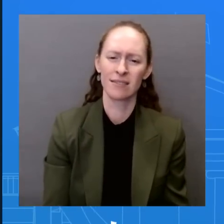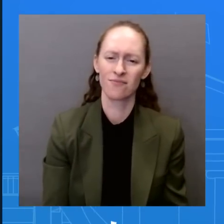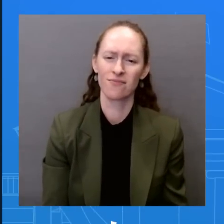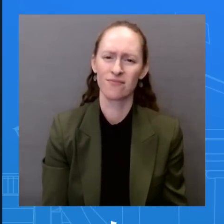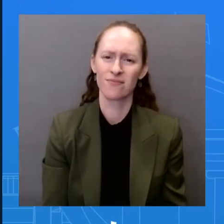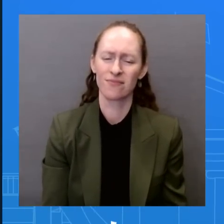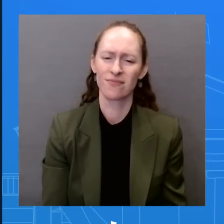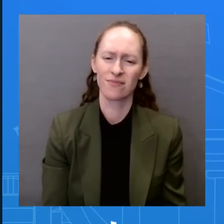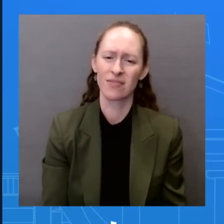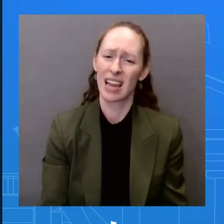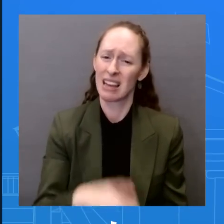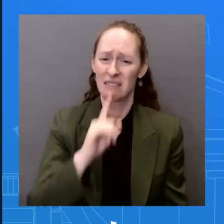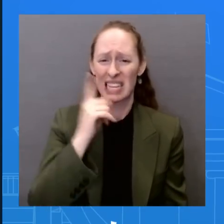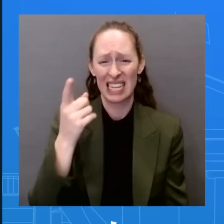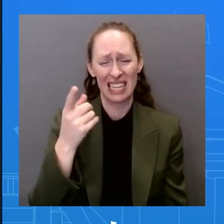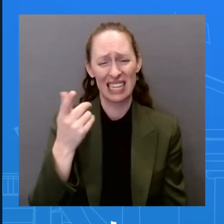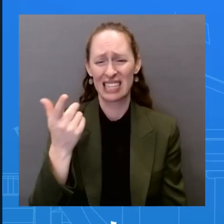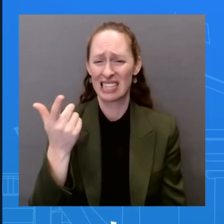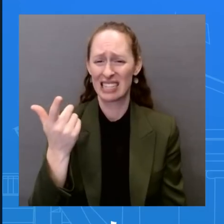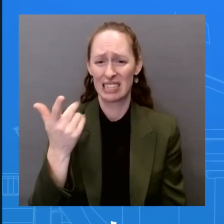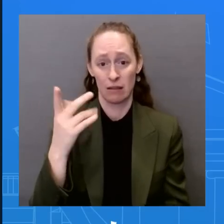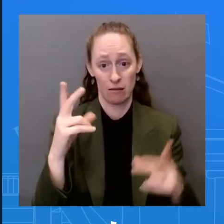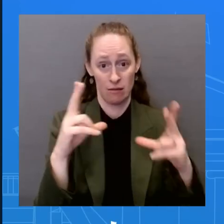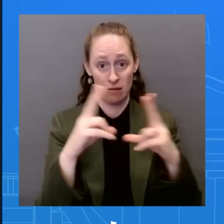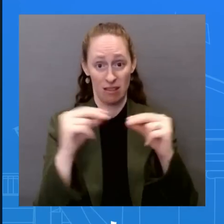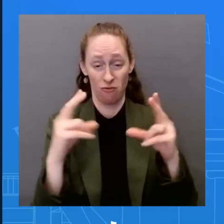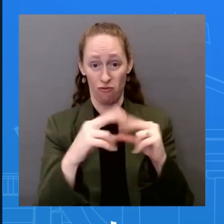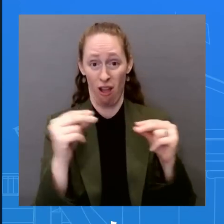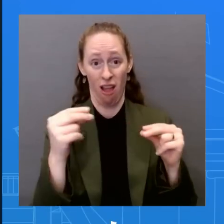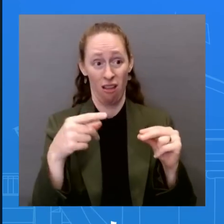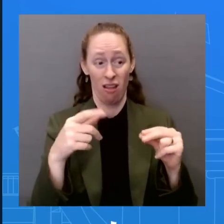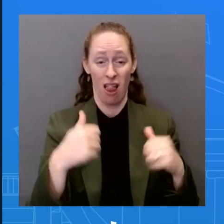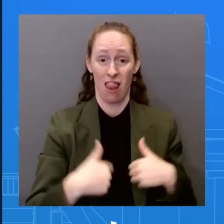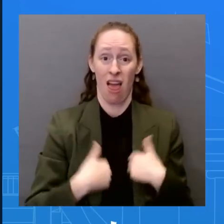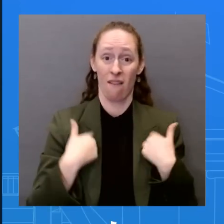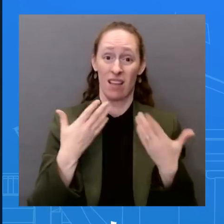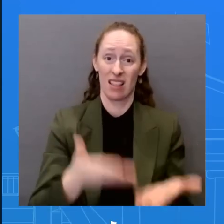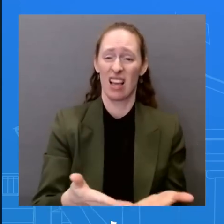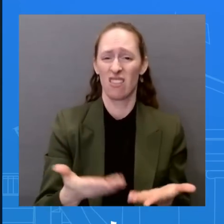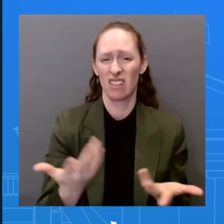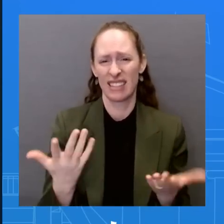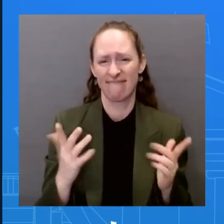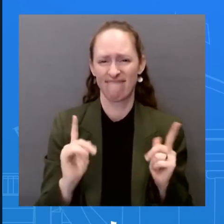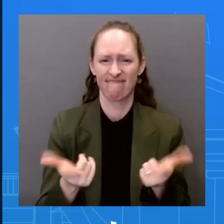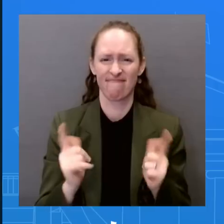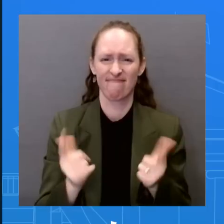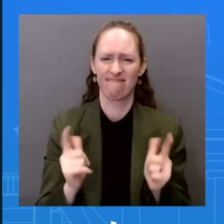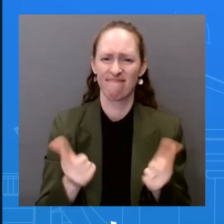in the briefing room -- including the harassment and imprisonment of democratic leaders, members of the political opposition,